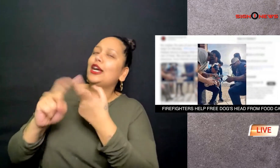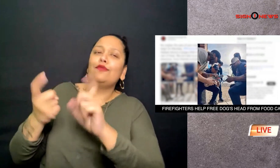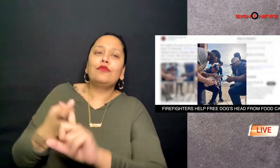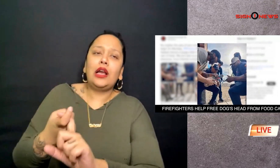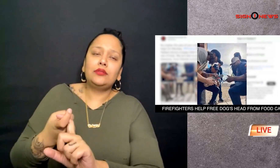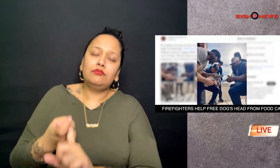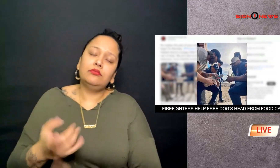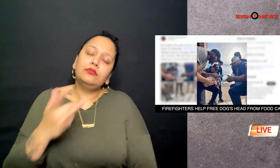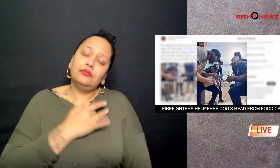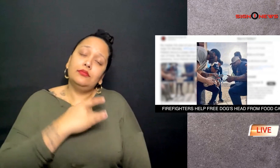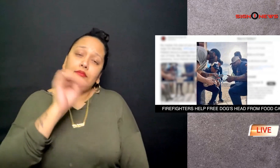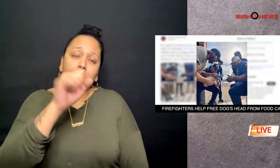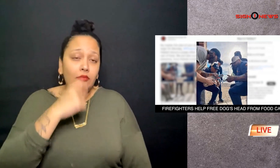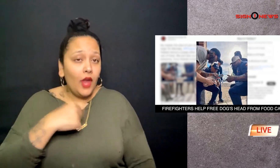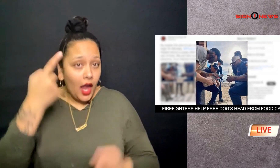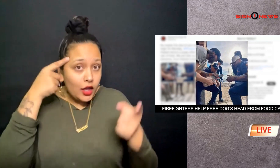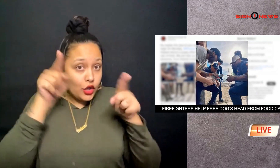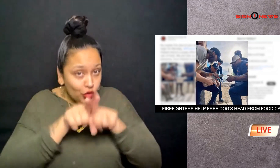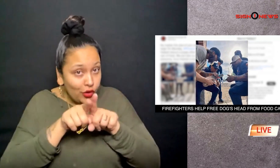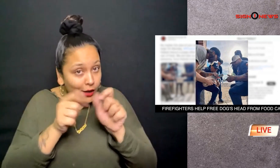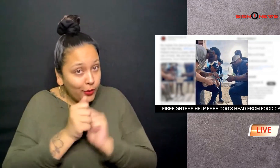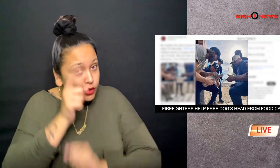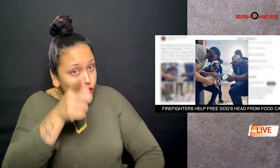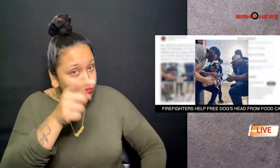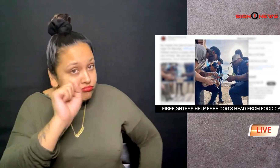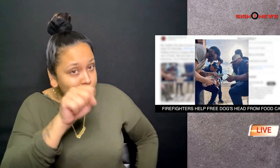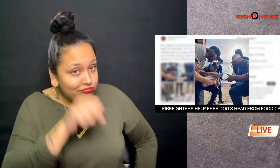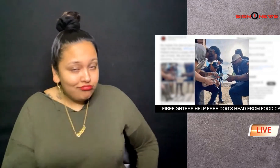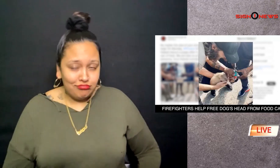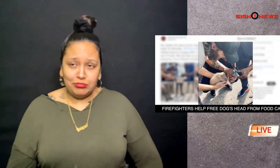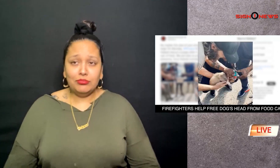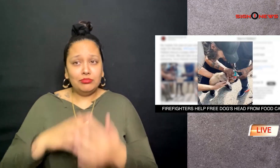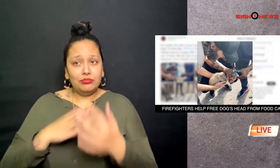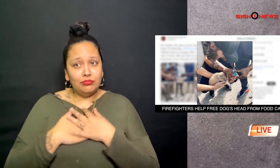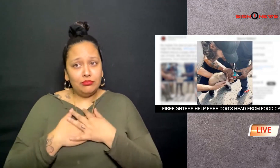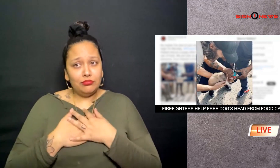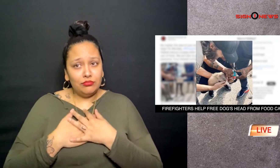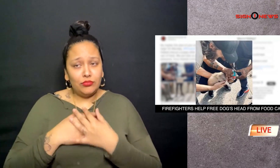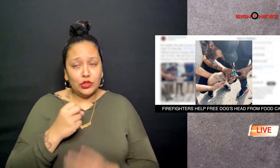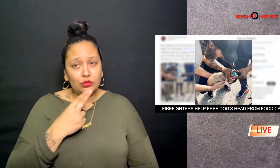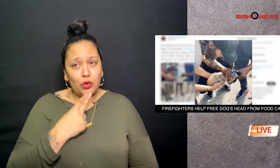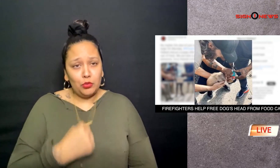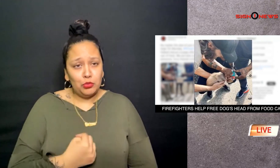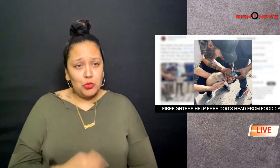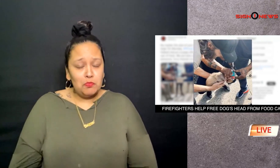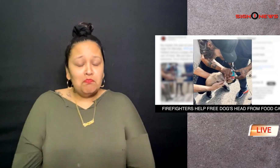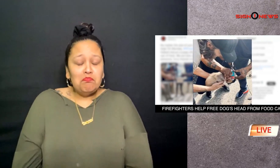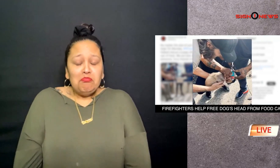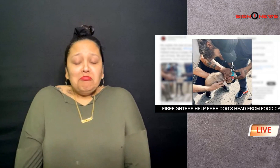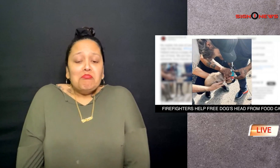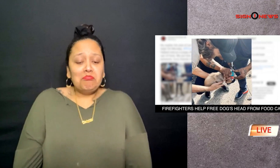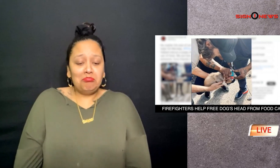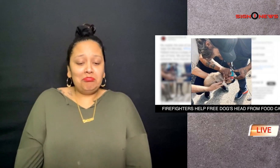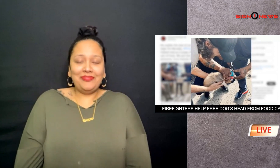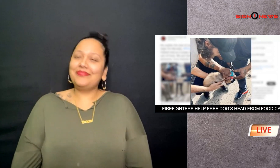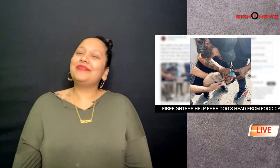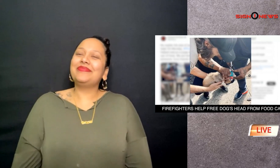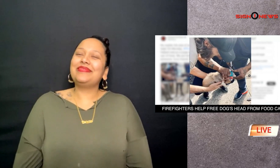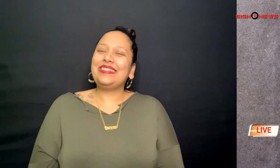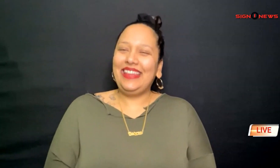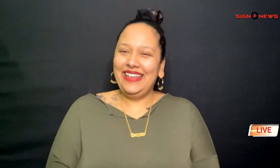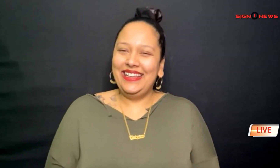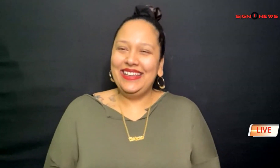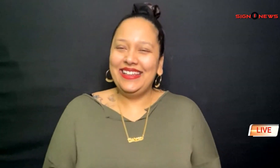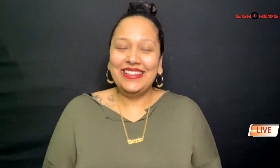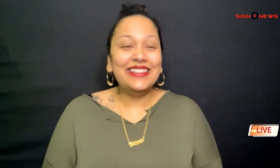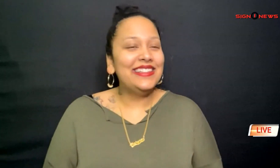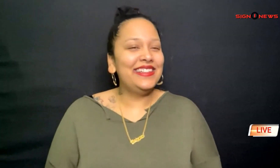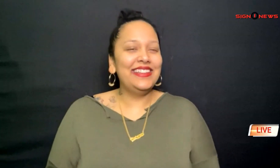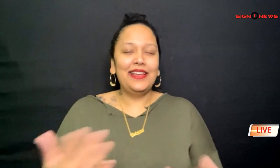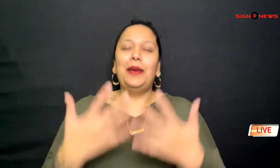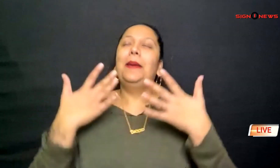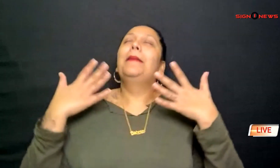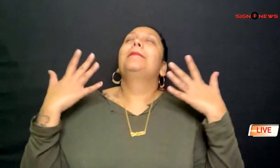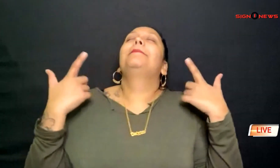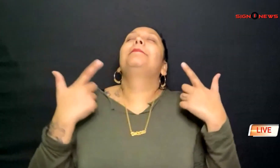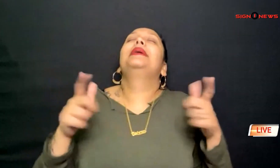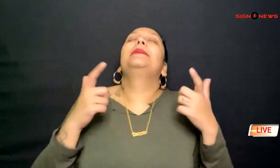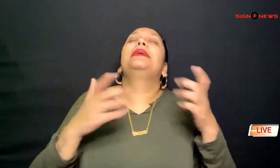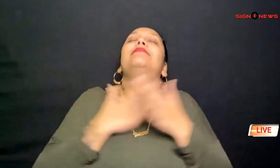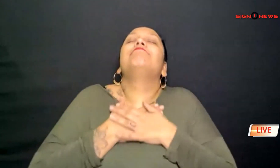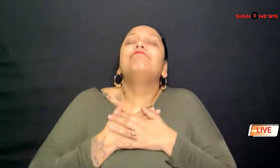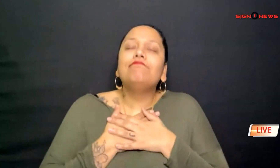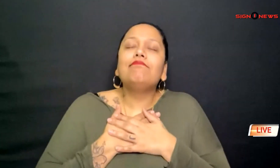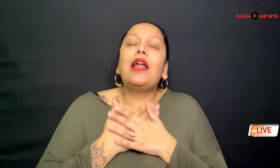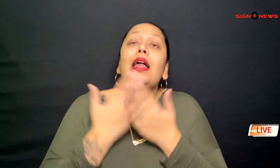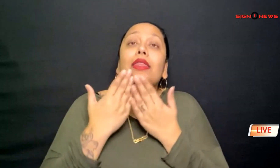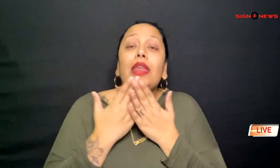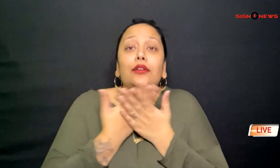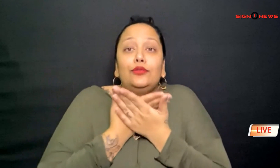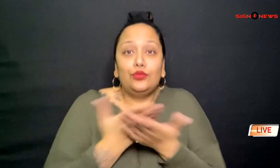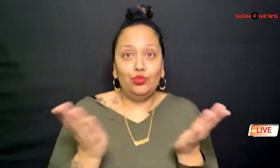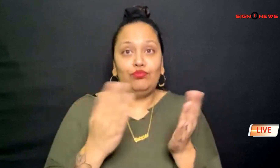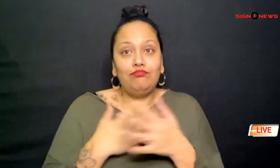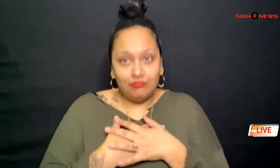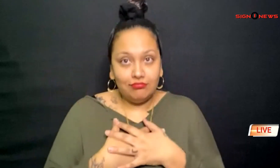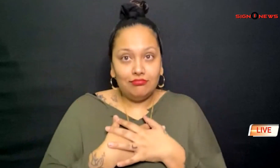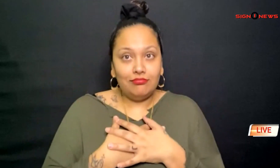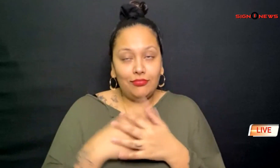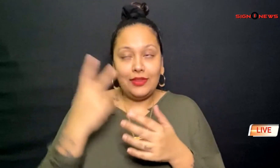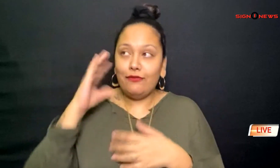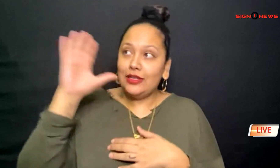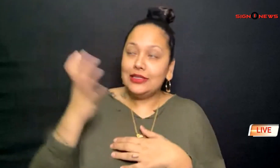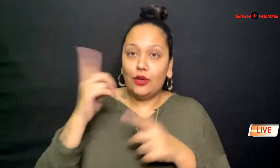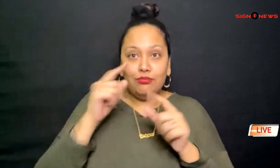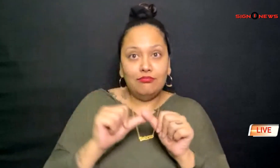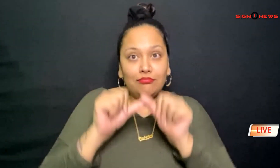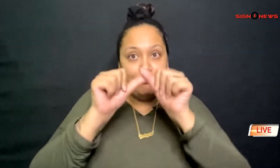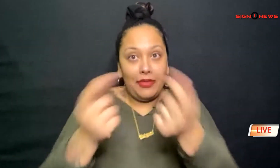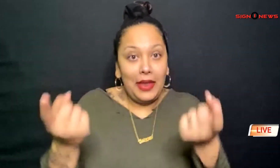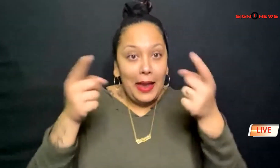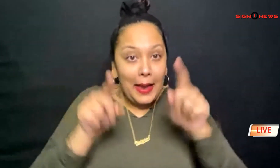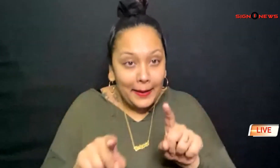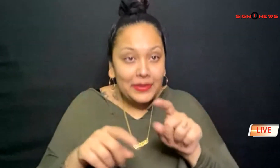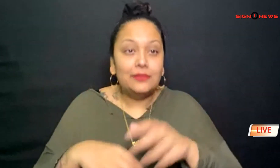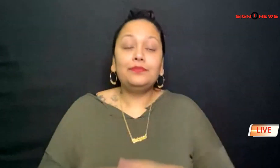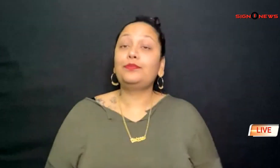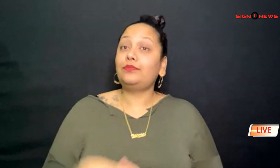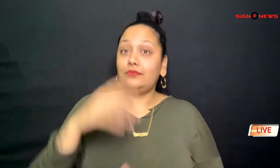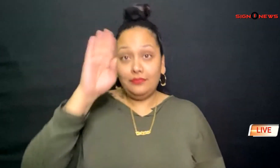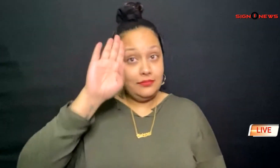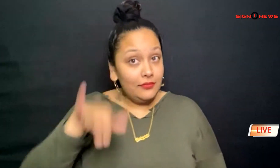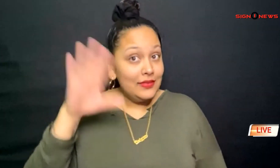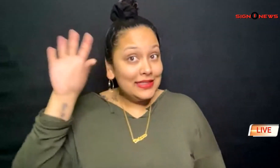furry friends I agree with you so cute a big thank you everyone Sign1News couldn't